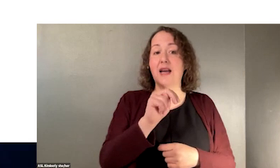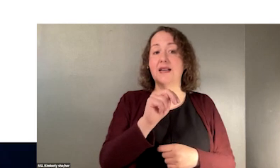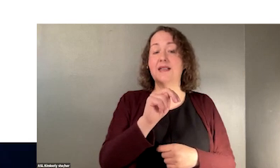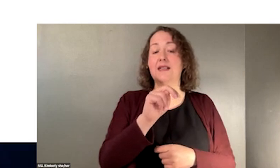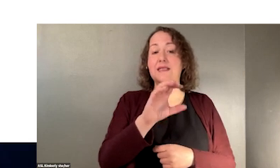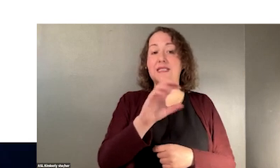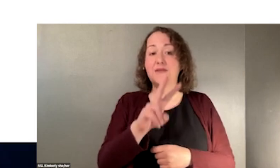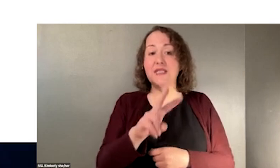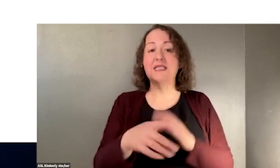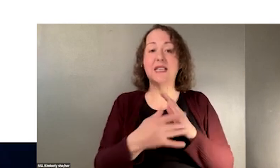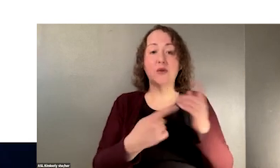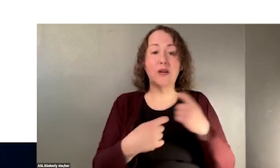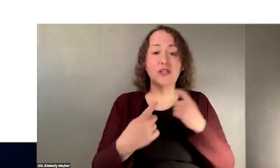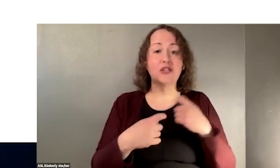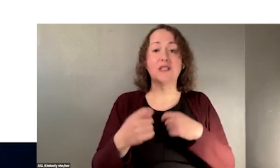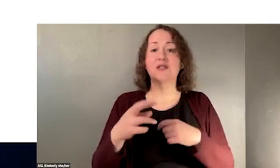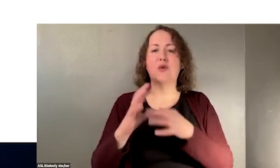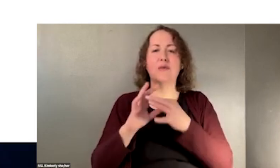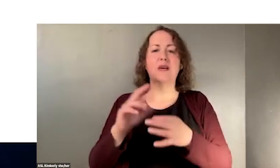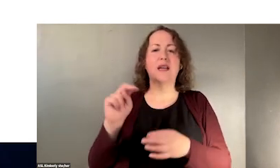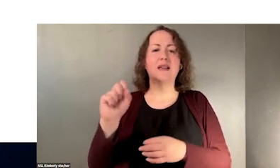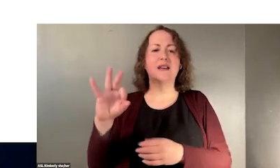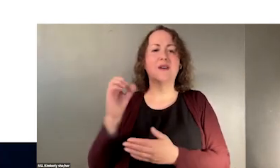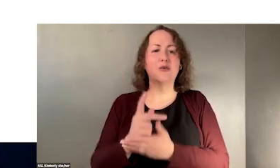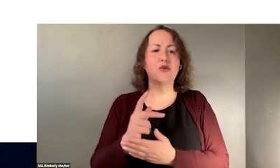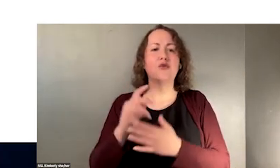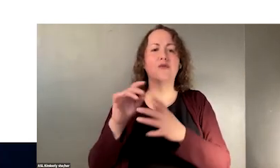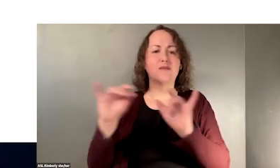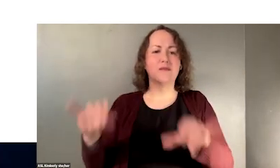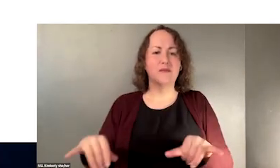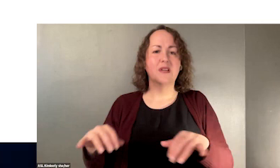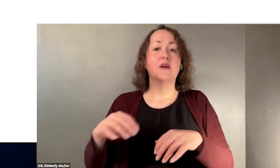we also have the National Institutes of Health Help Desk open,